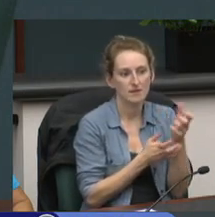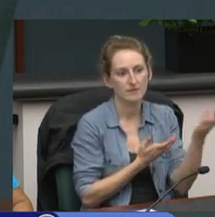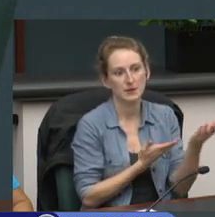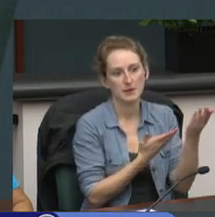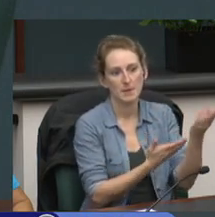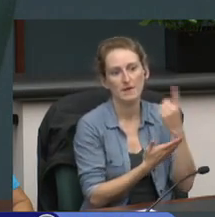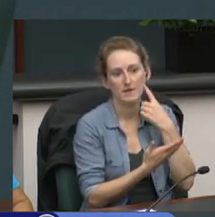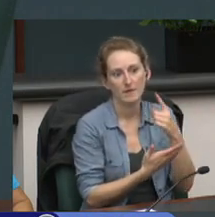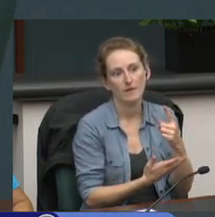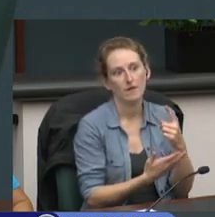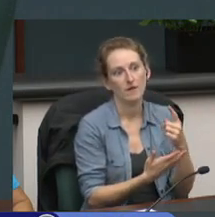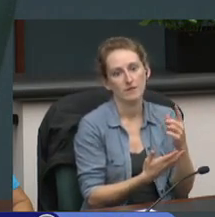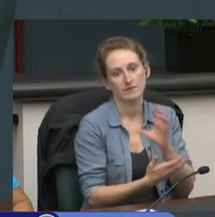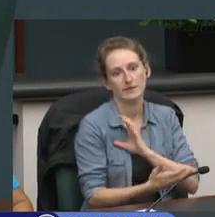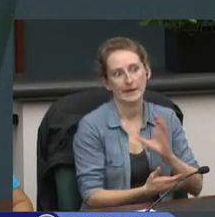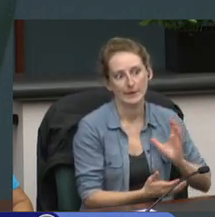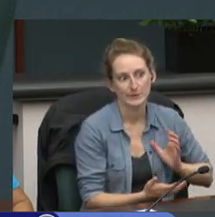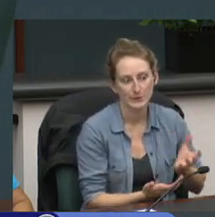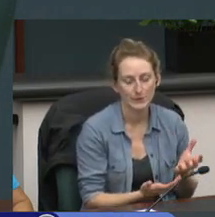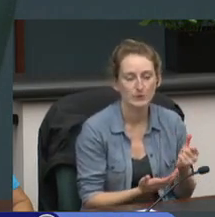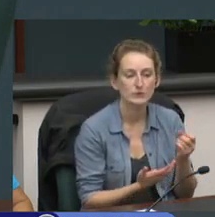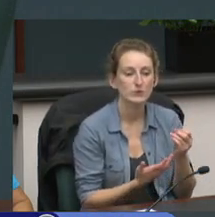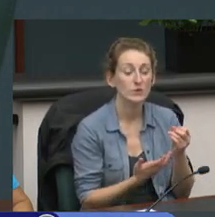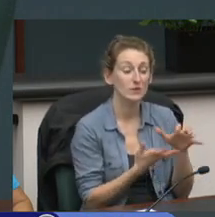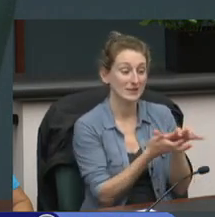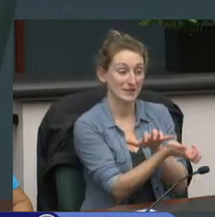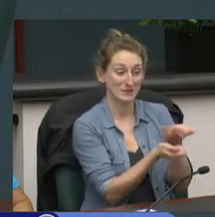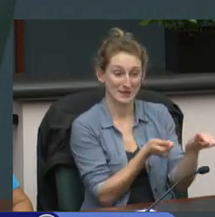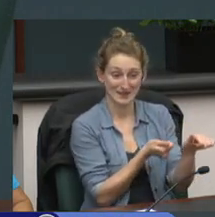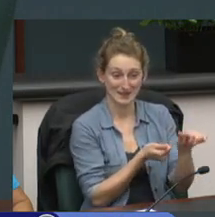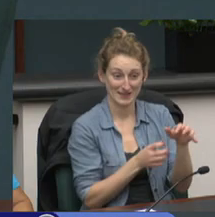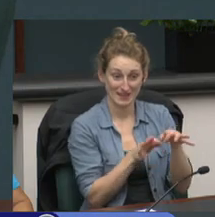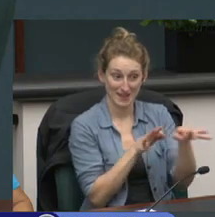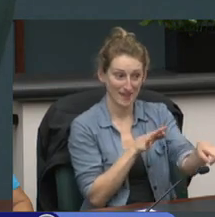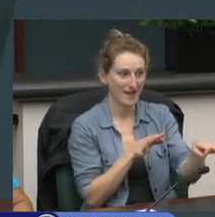demolition delay is almost no protection you know I always think of it as a large